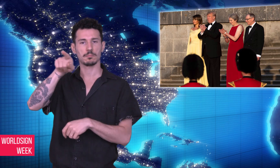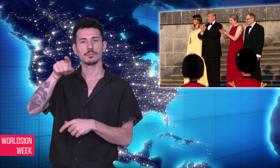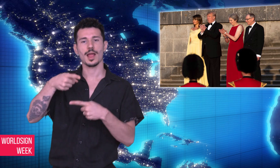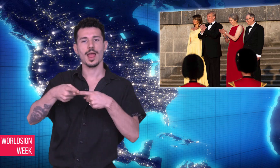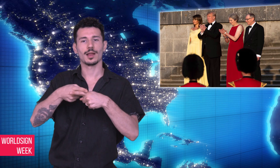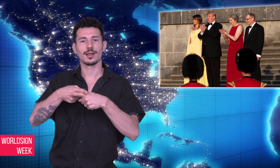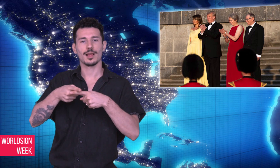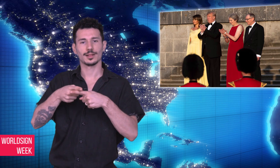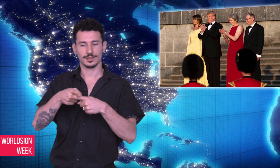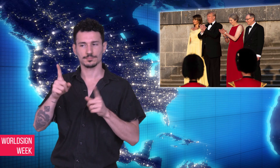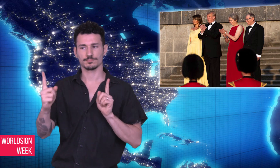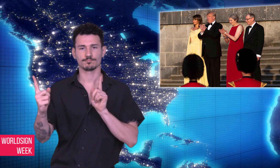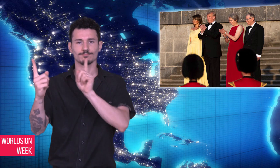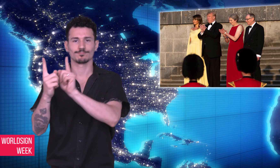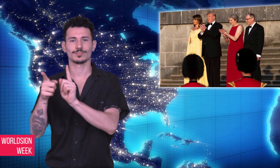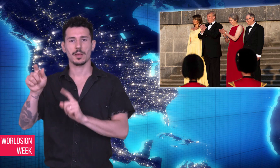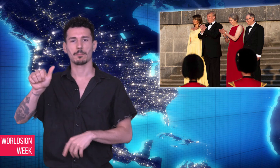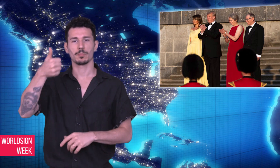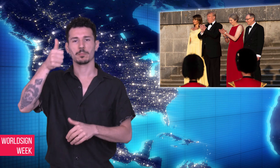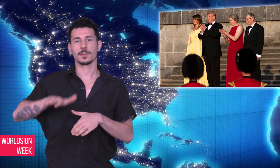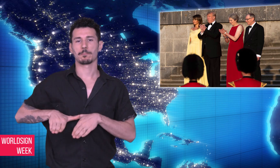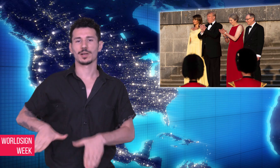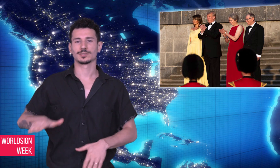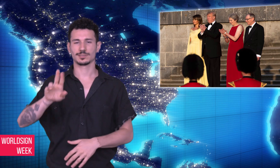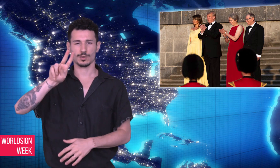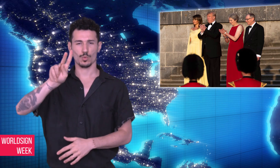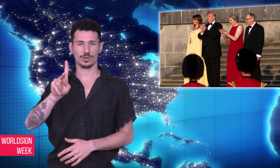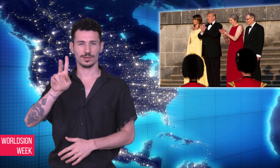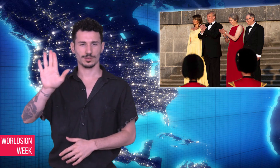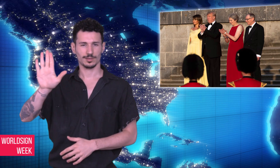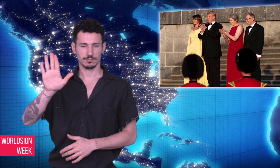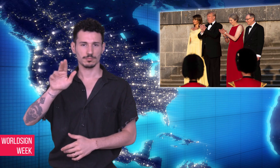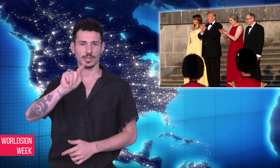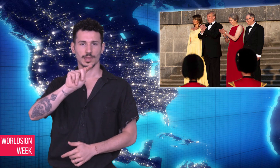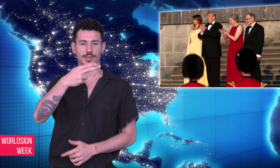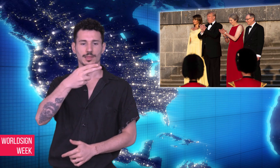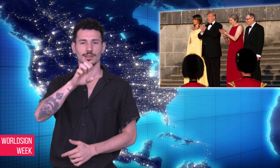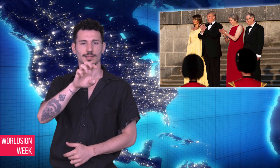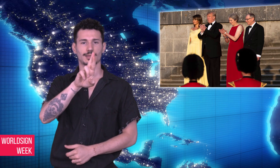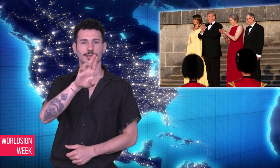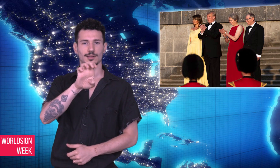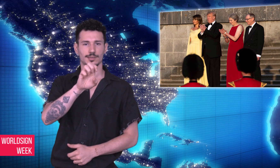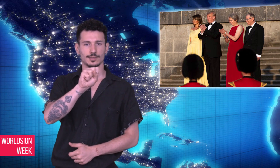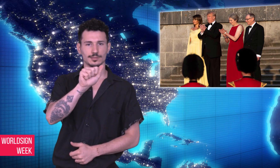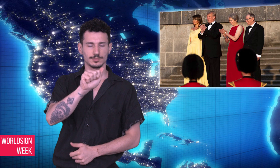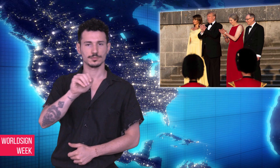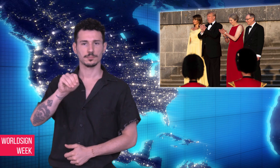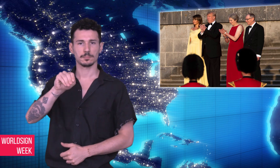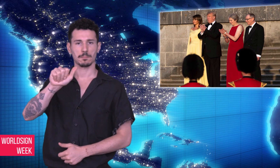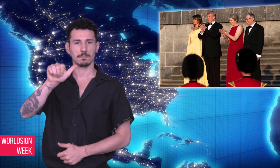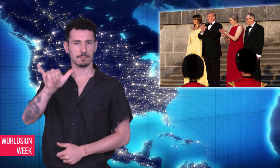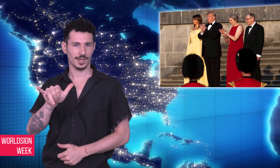England to meet UK prime minister Theresa May. Prior to the meeting, he